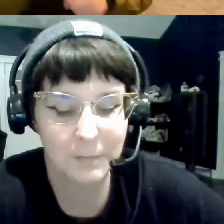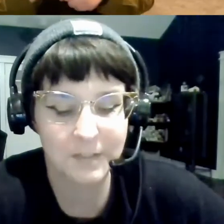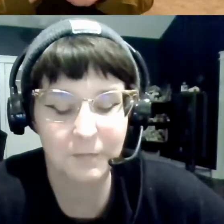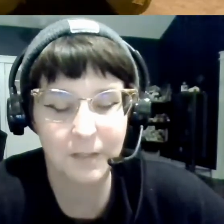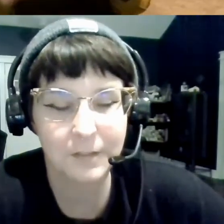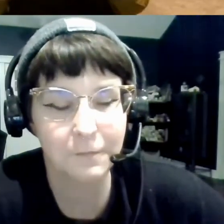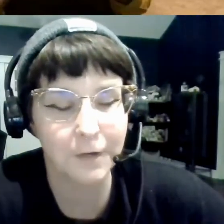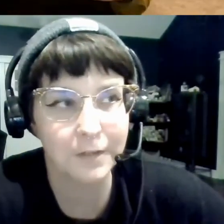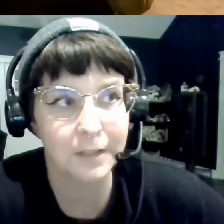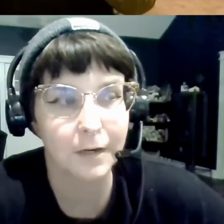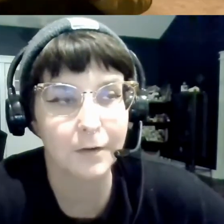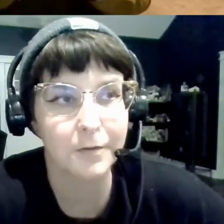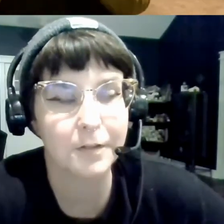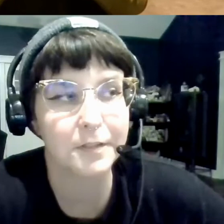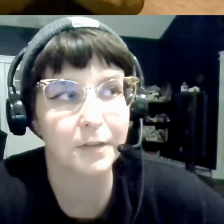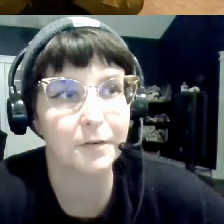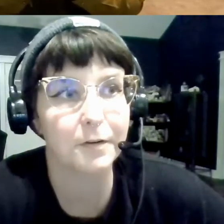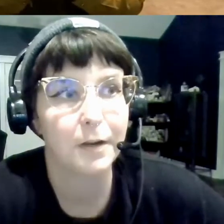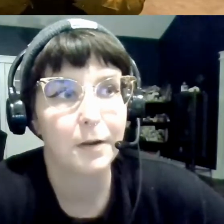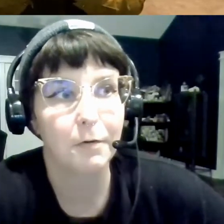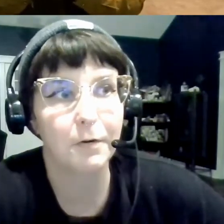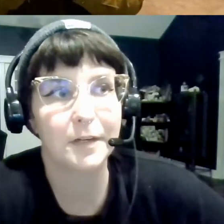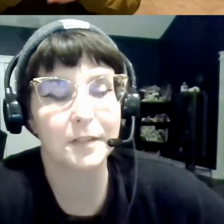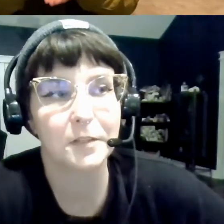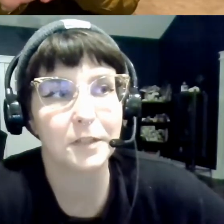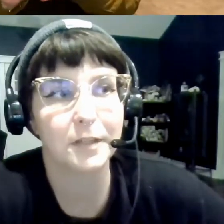specifically funded under this other organization